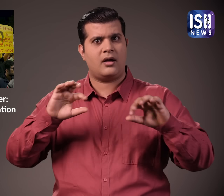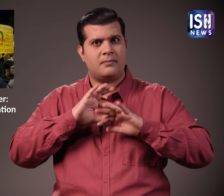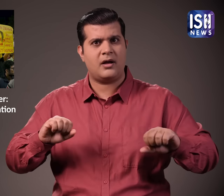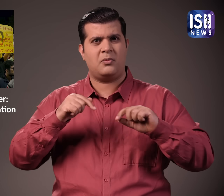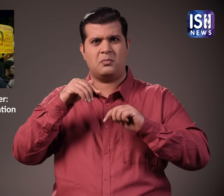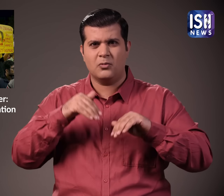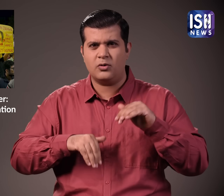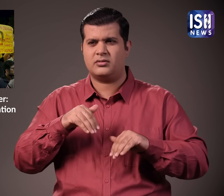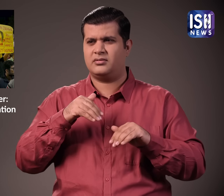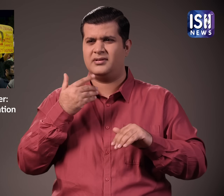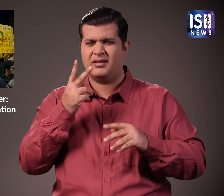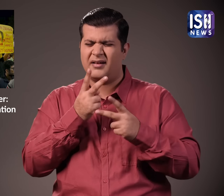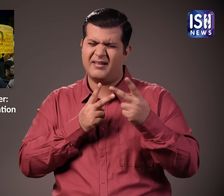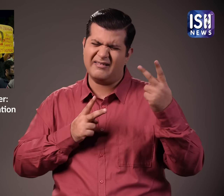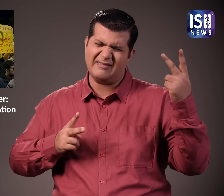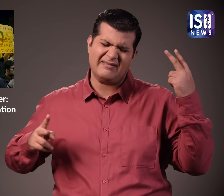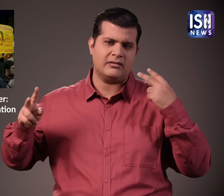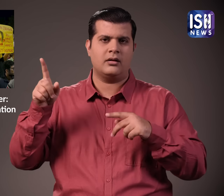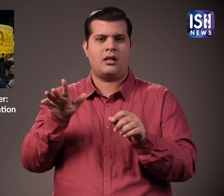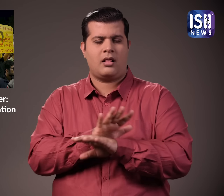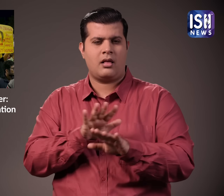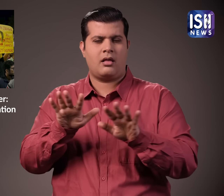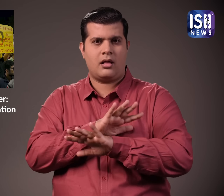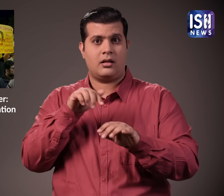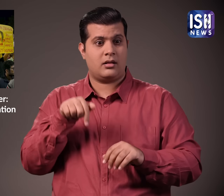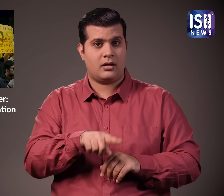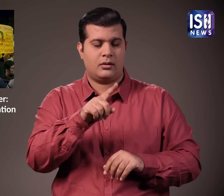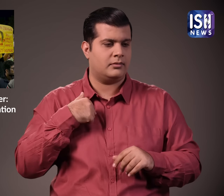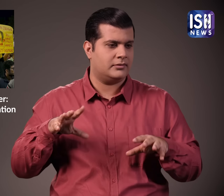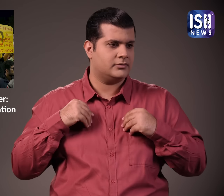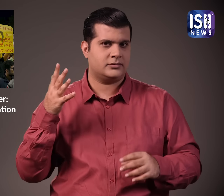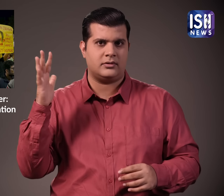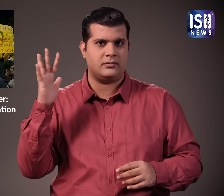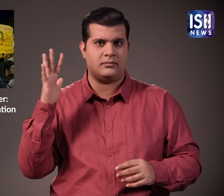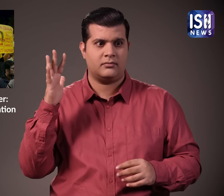because multiple such events have happened in Calcutta. Whether it is rape, politicians, etc.